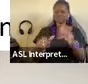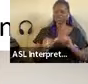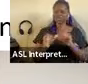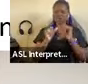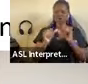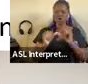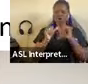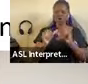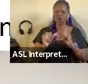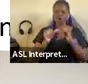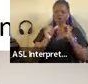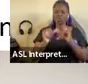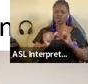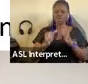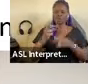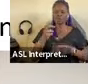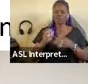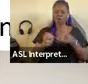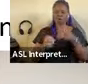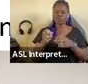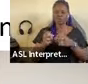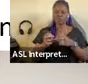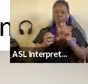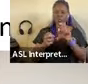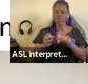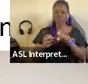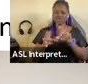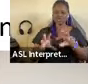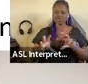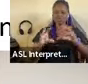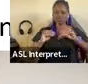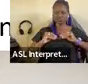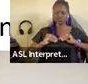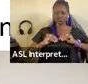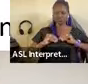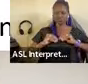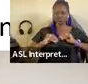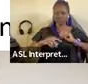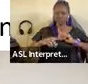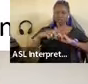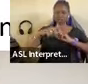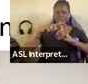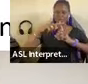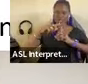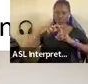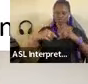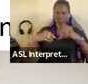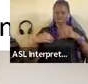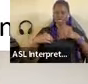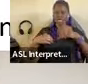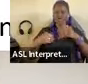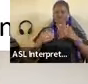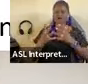The second thing is that we have a drastic reduction in the funds and the emergency funds have been made available to us by